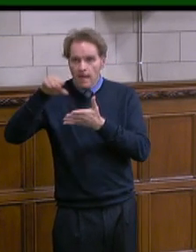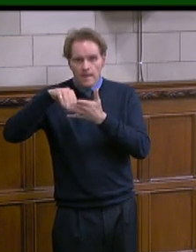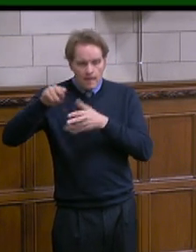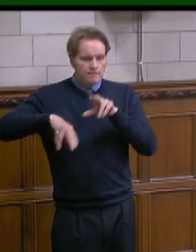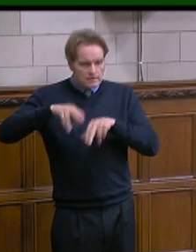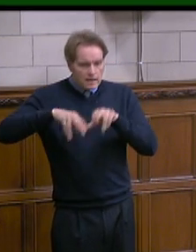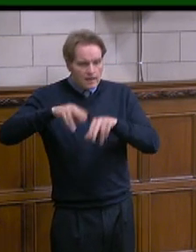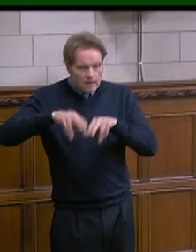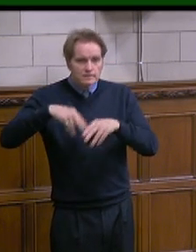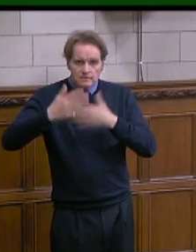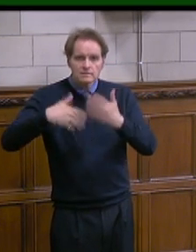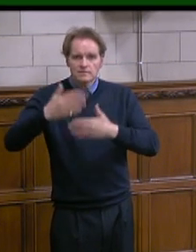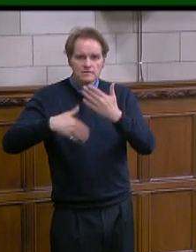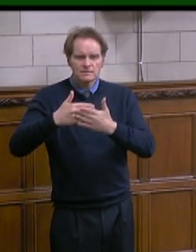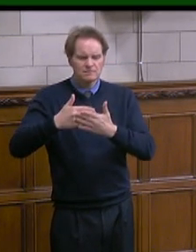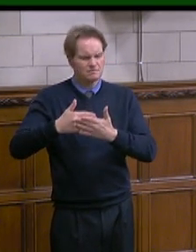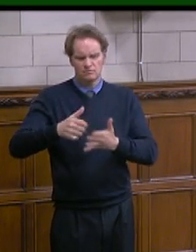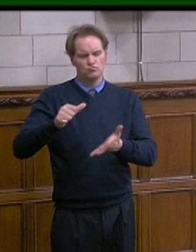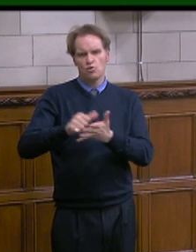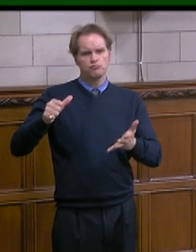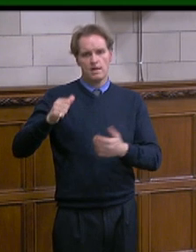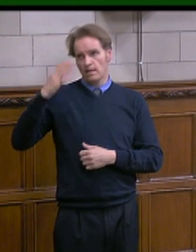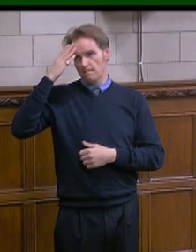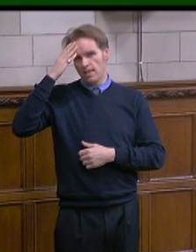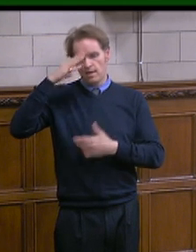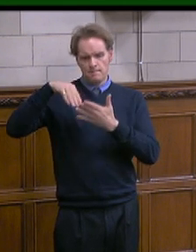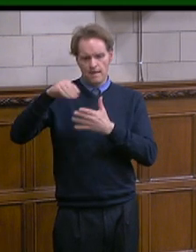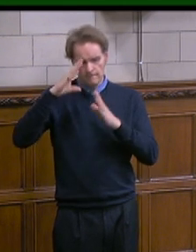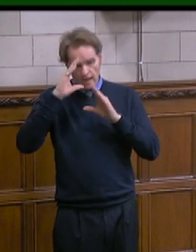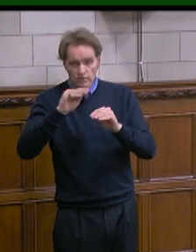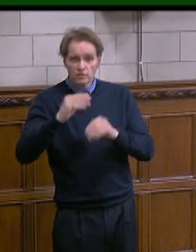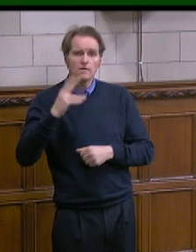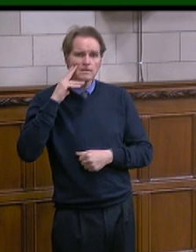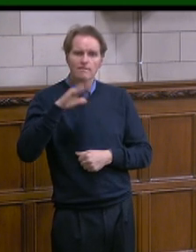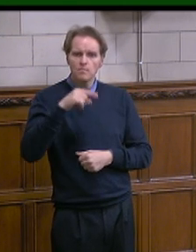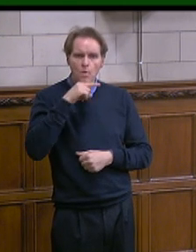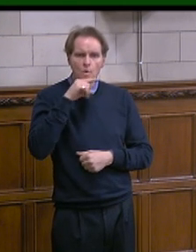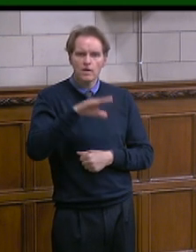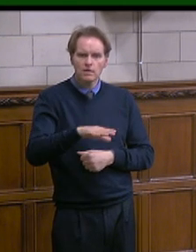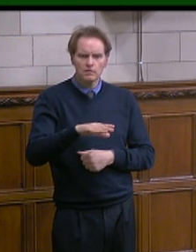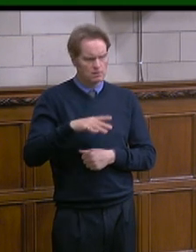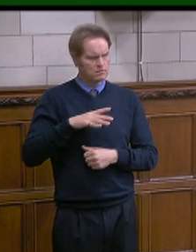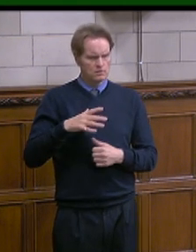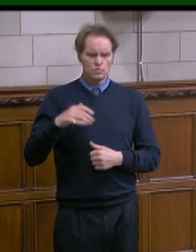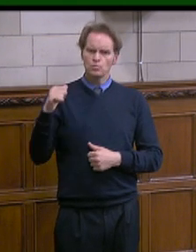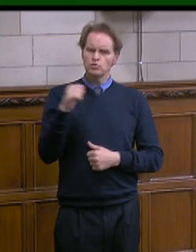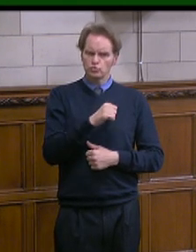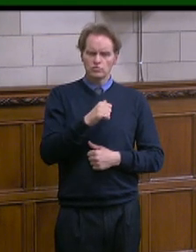That is not right. There is a compelling case for a GCSE in BSL.